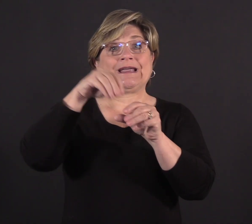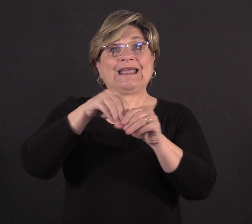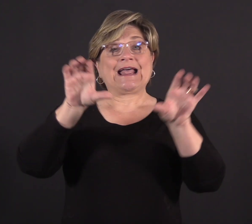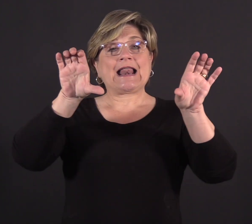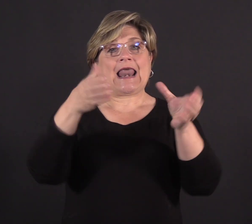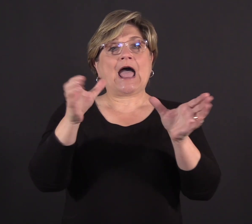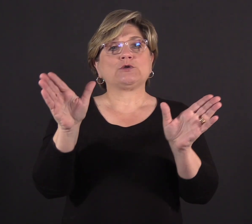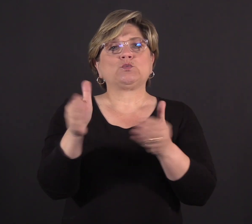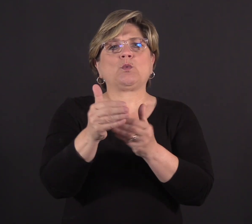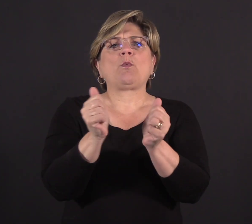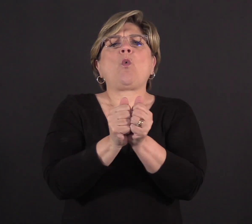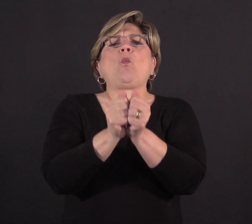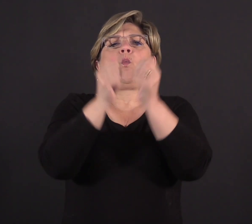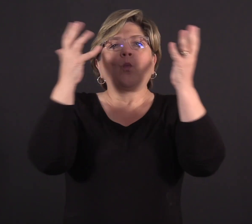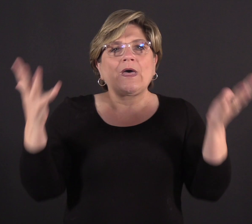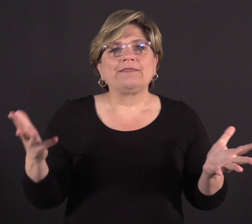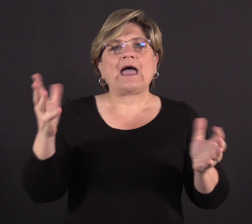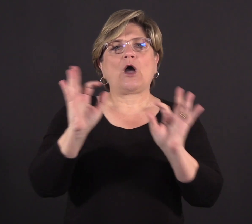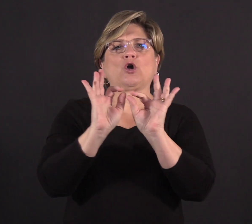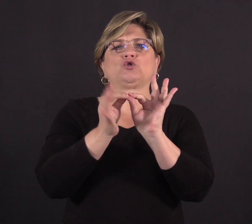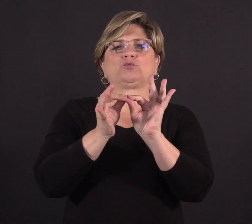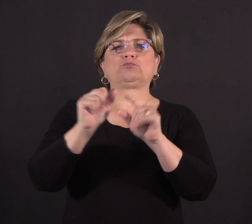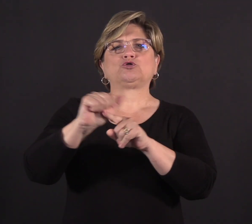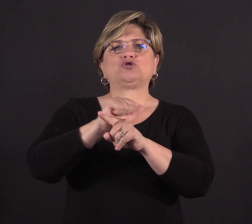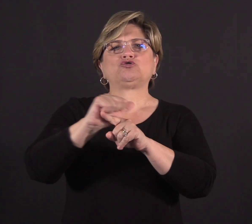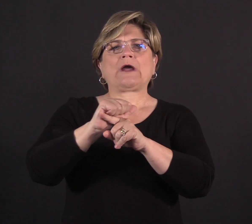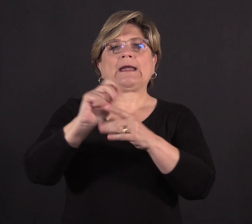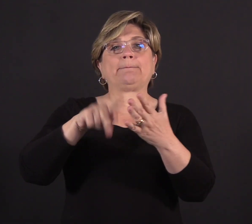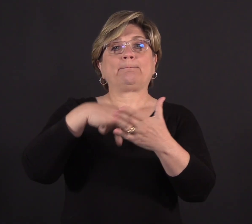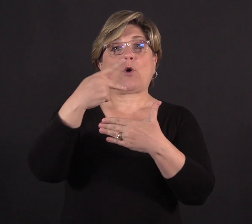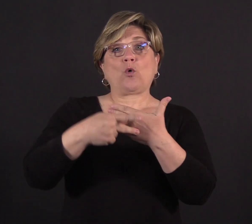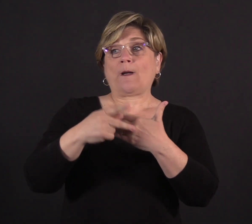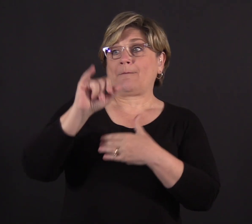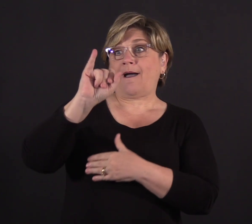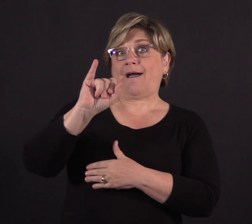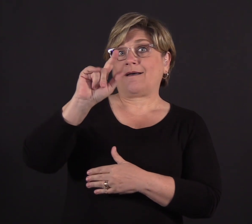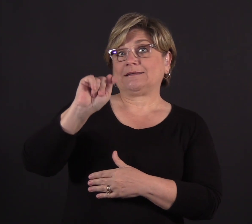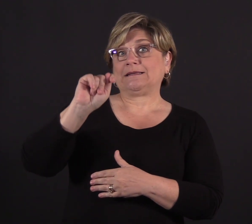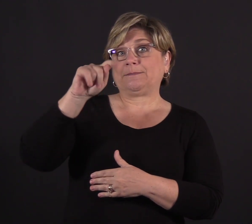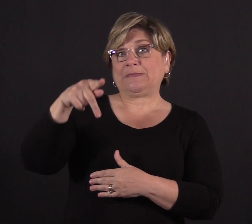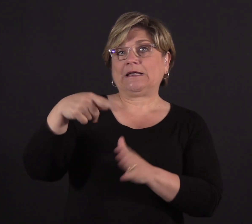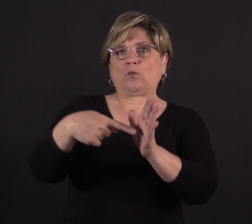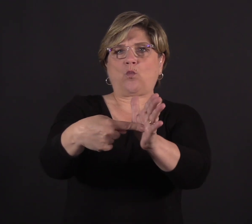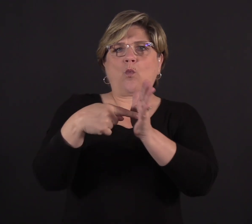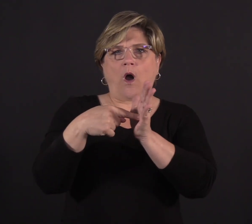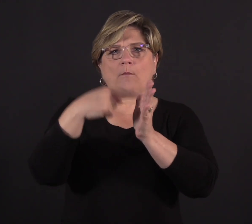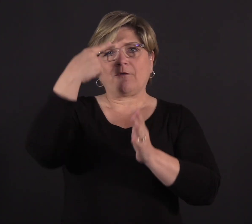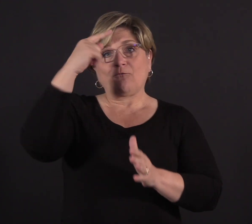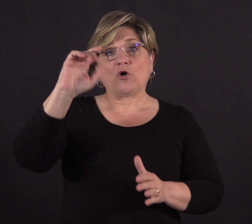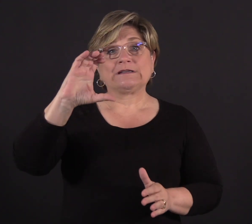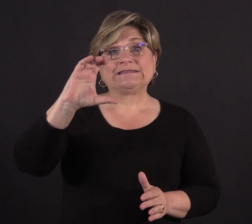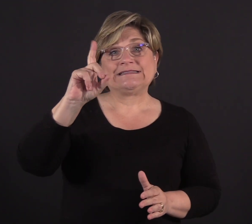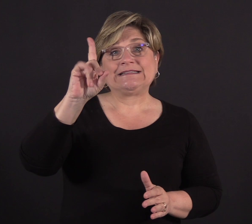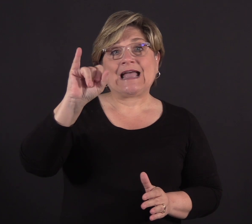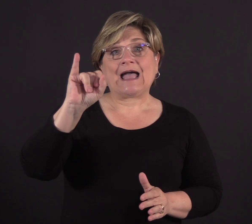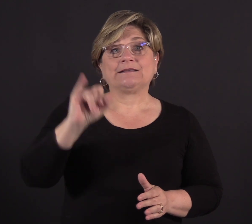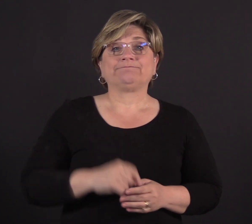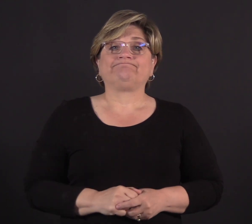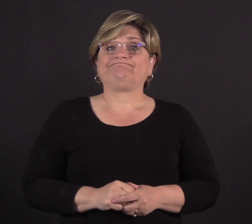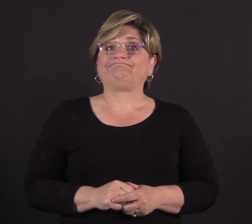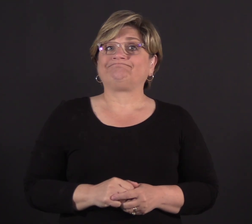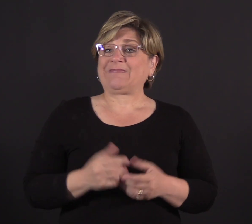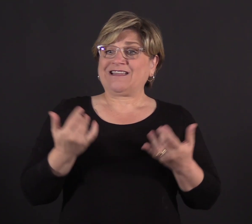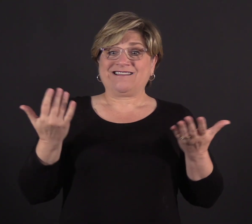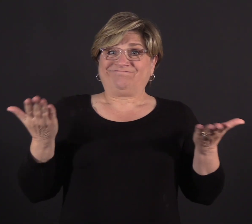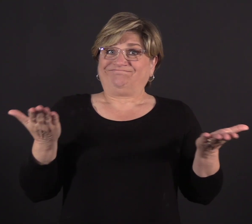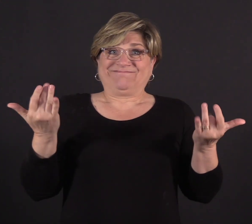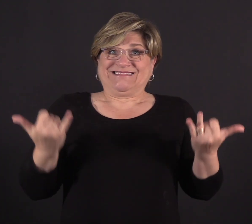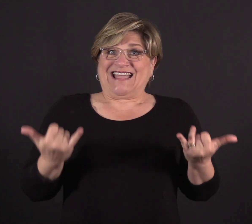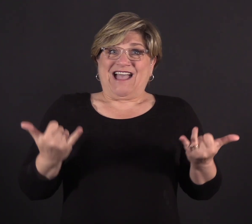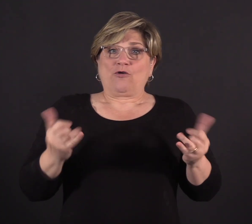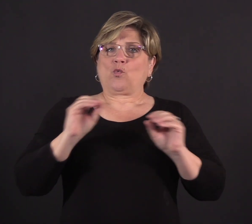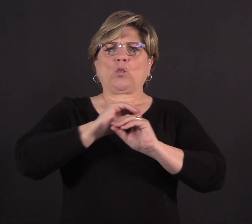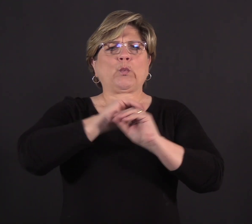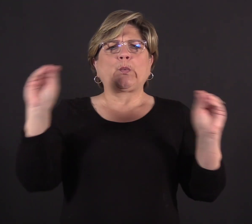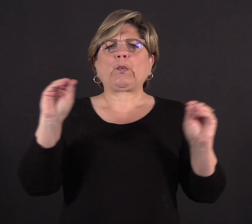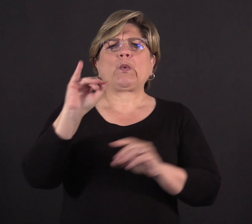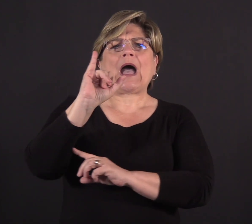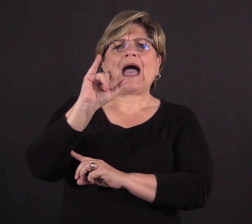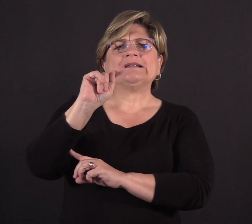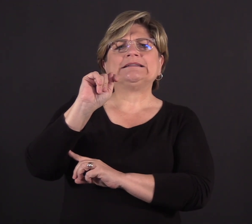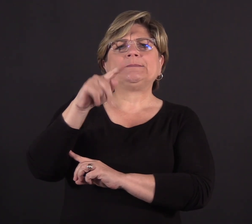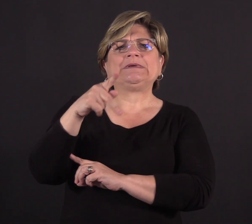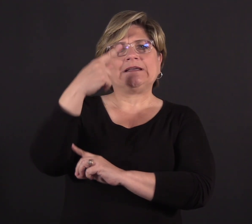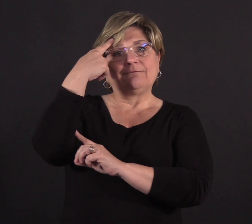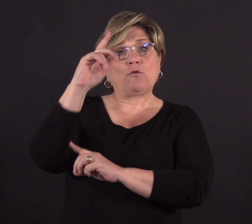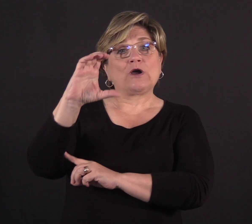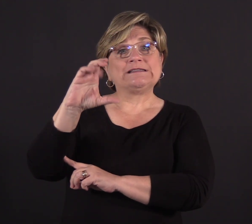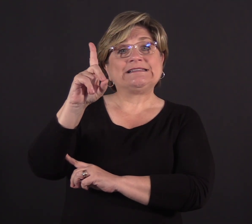without the Interpreting Training Program (ITP) requirements for CDIs. There is no ITP for CDIs.